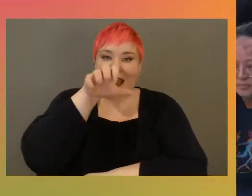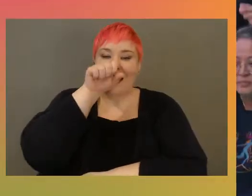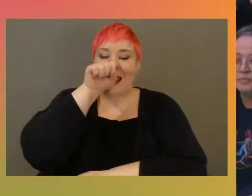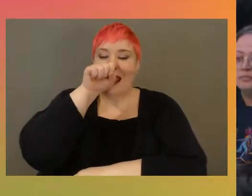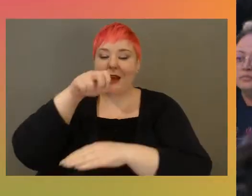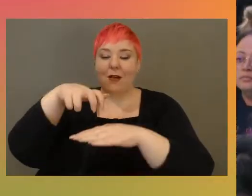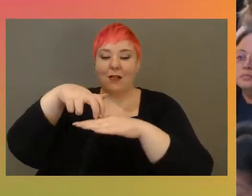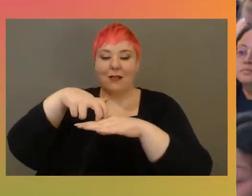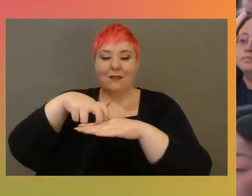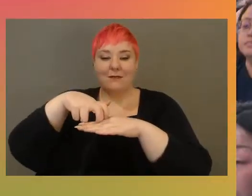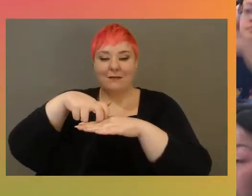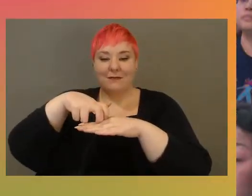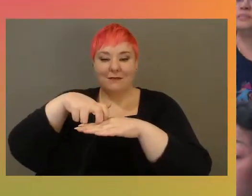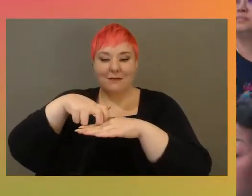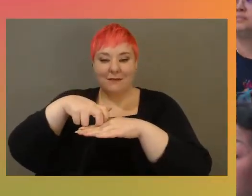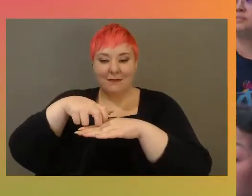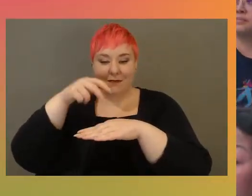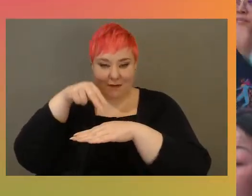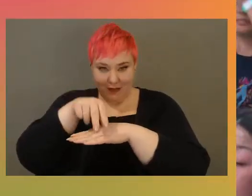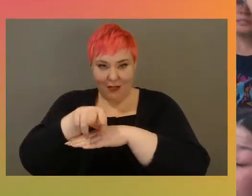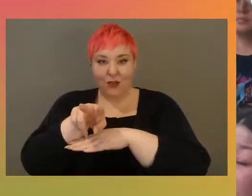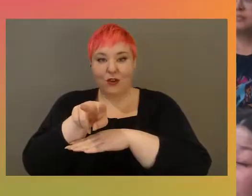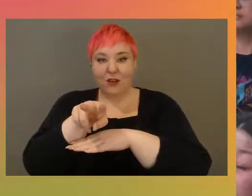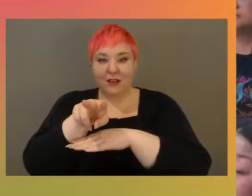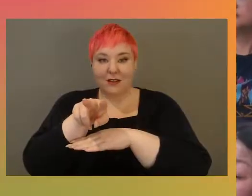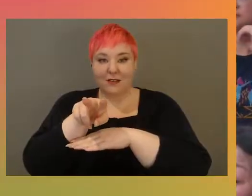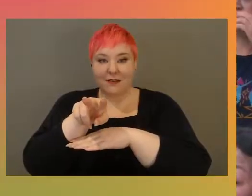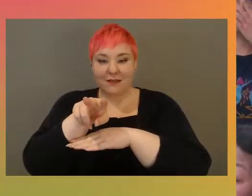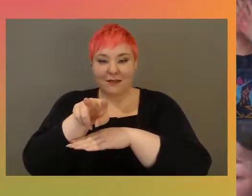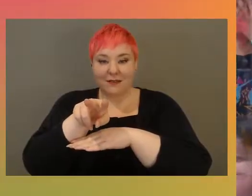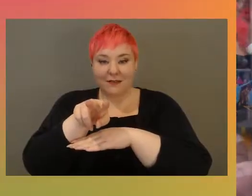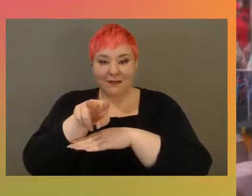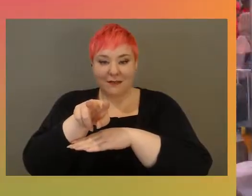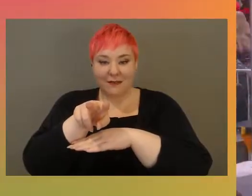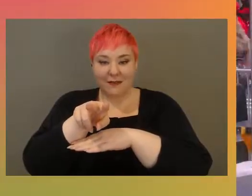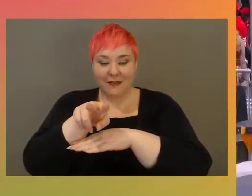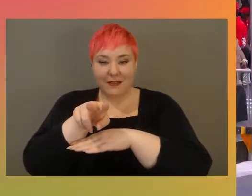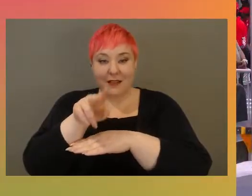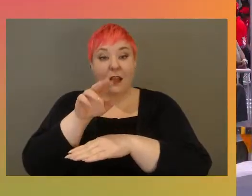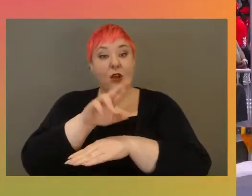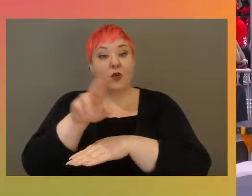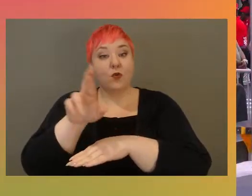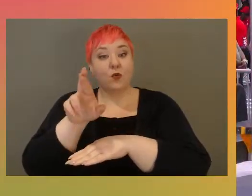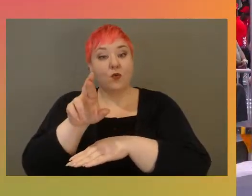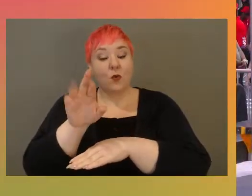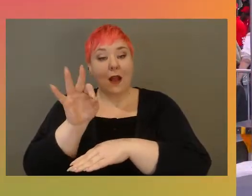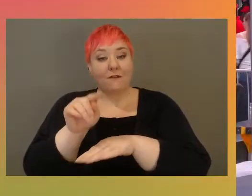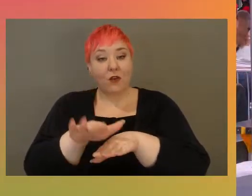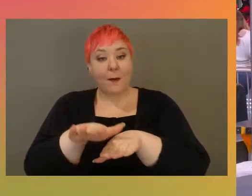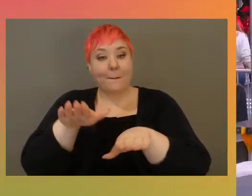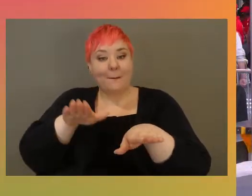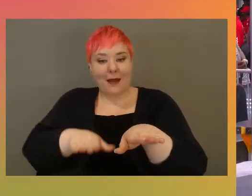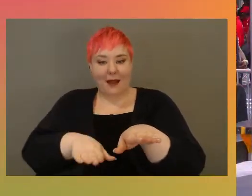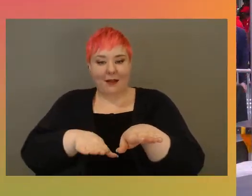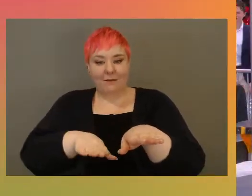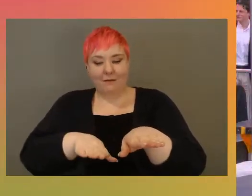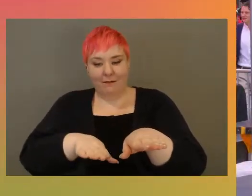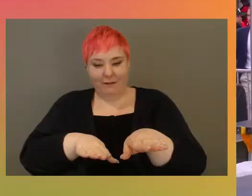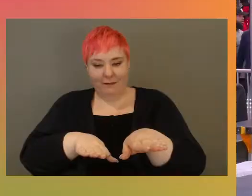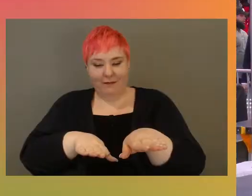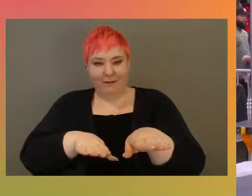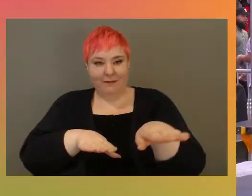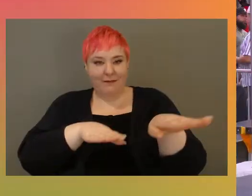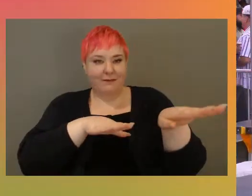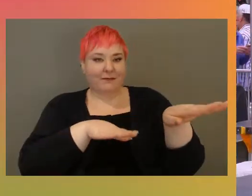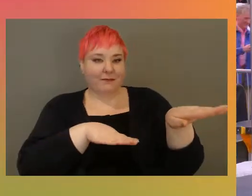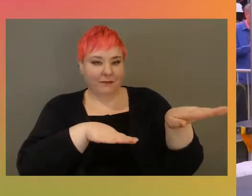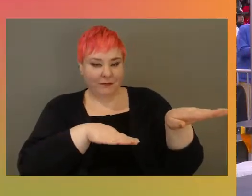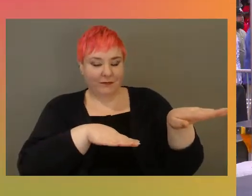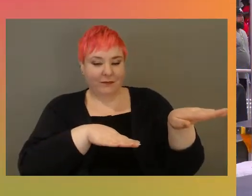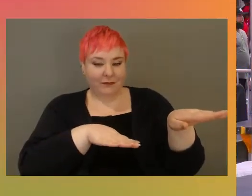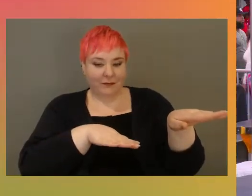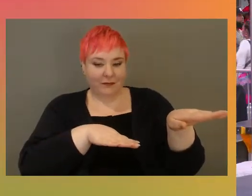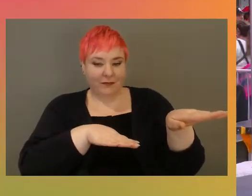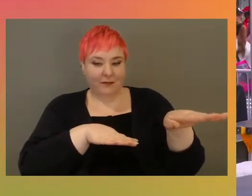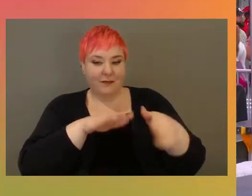FORWARD. AND THEN, INHALE.